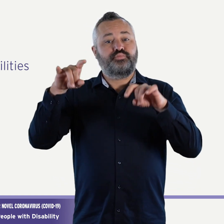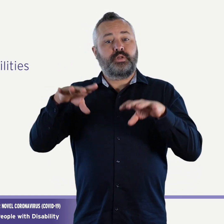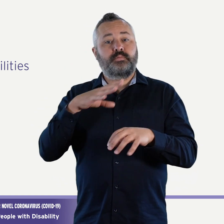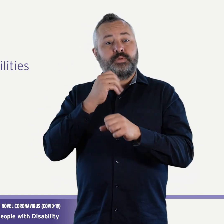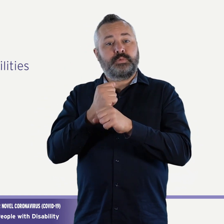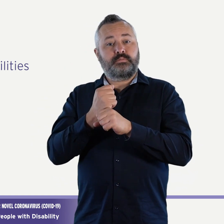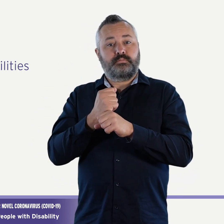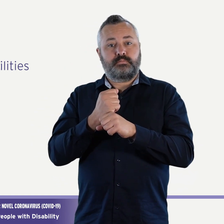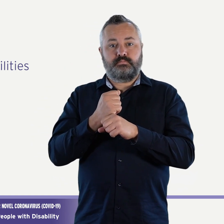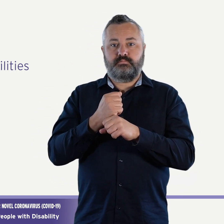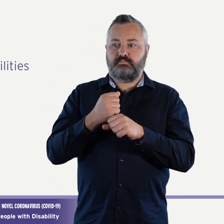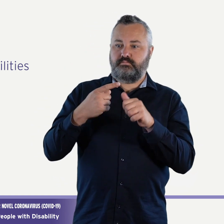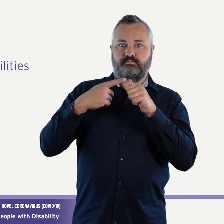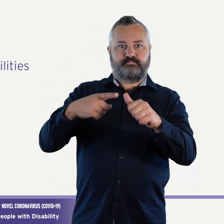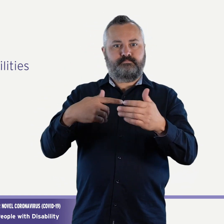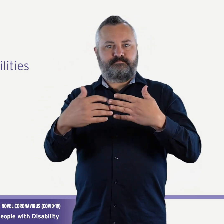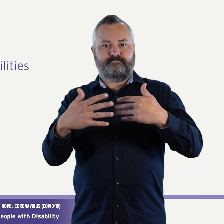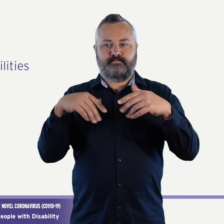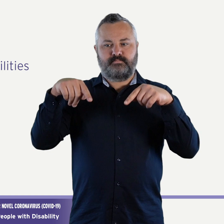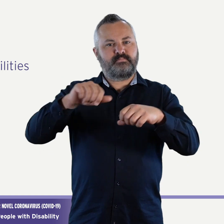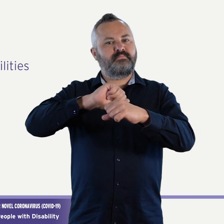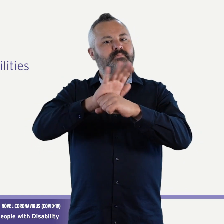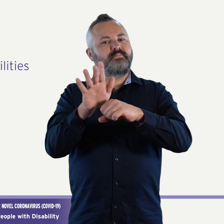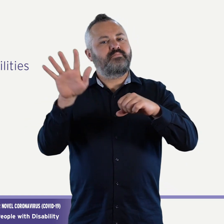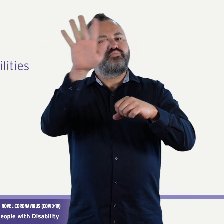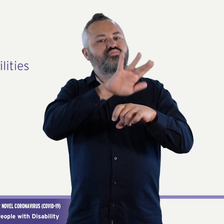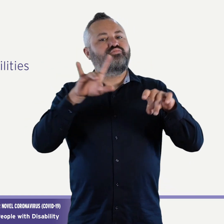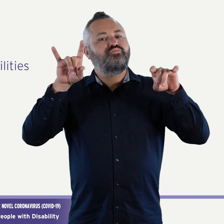The Australian Government will coordinate national COVID-19